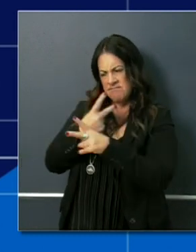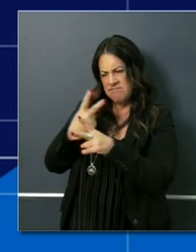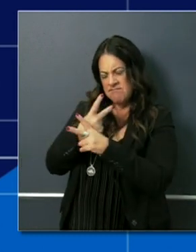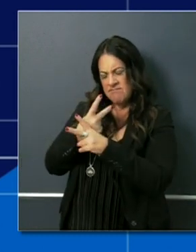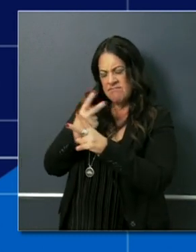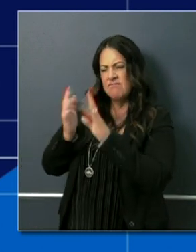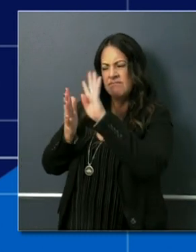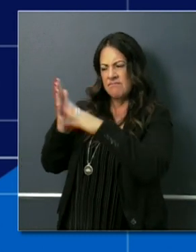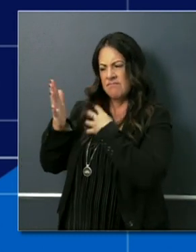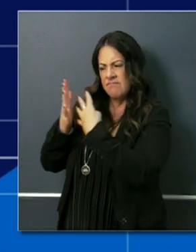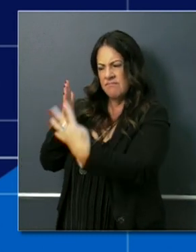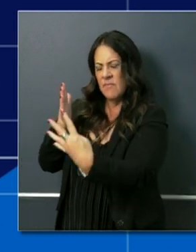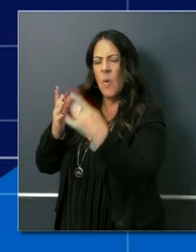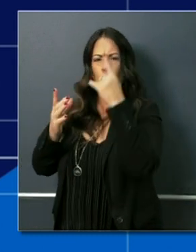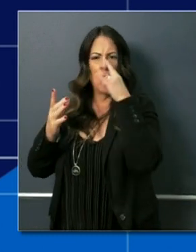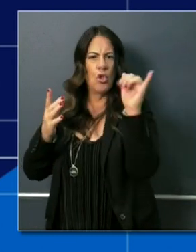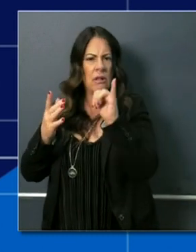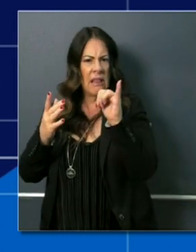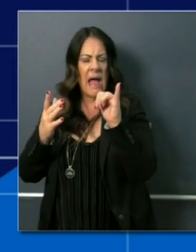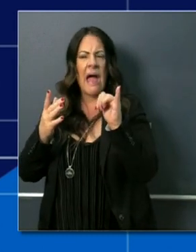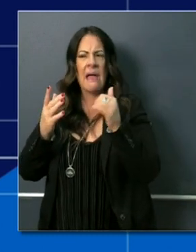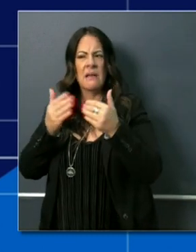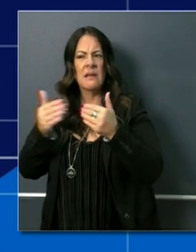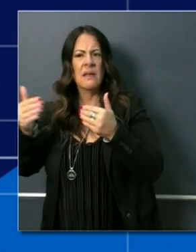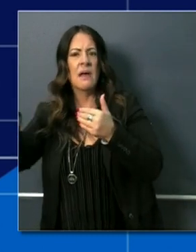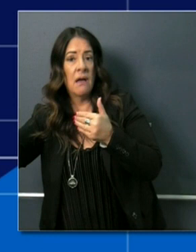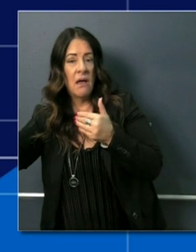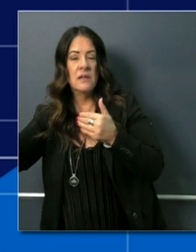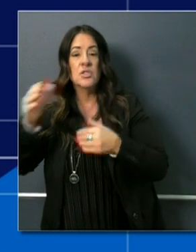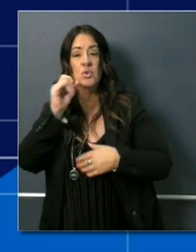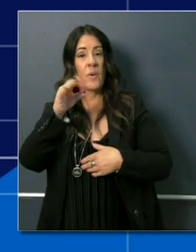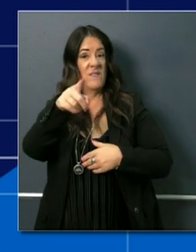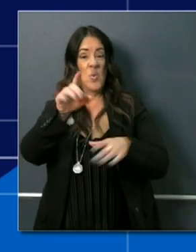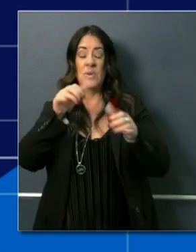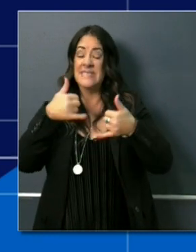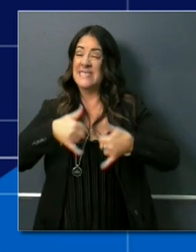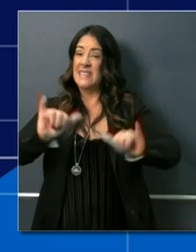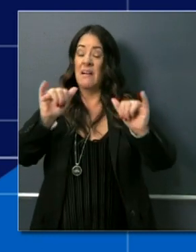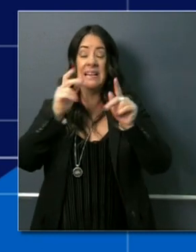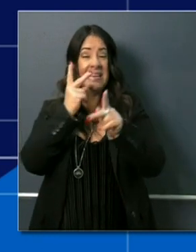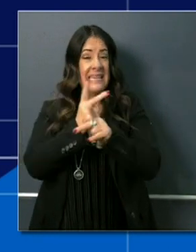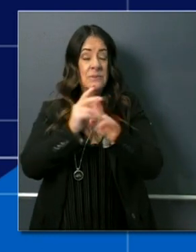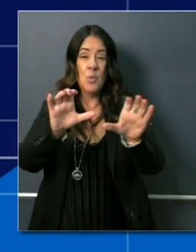HOSPITALS MAY NOT BE THAT MUCH DIFFERENT THAN WHERE WE ARE